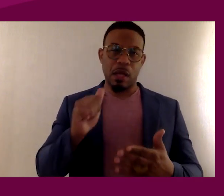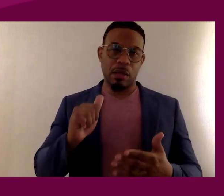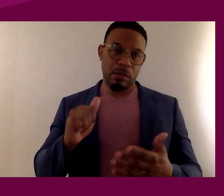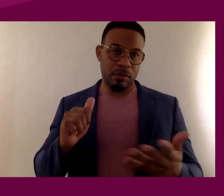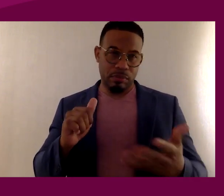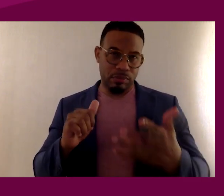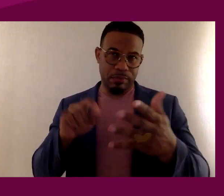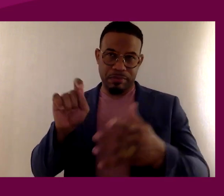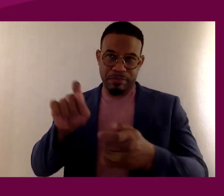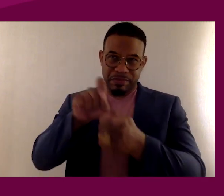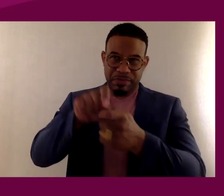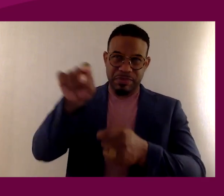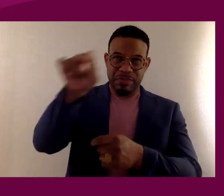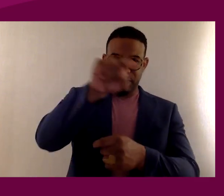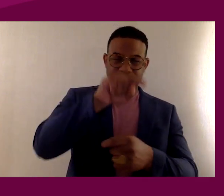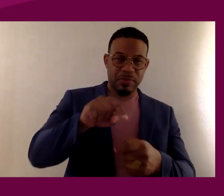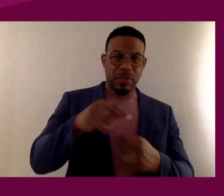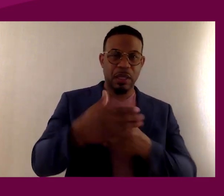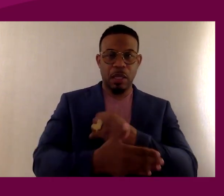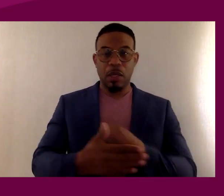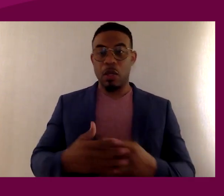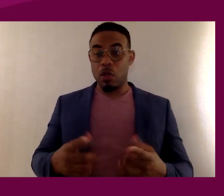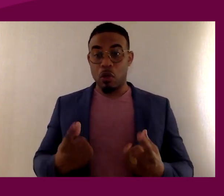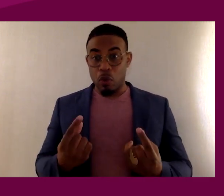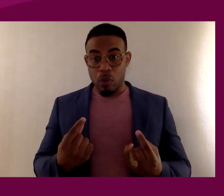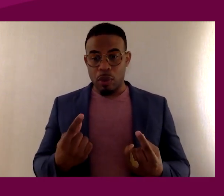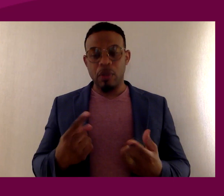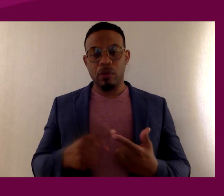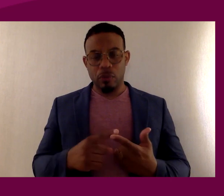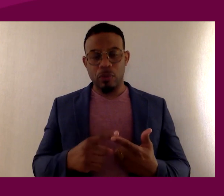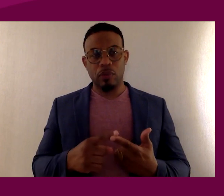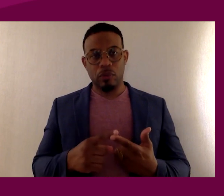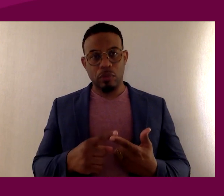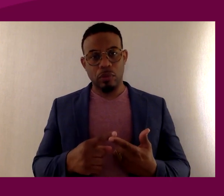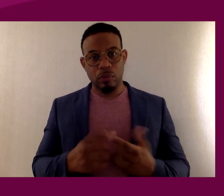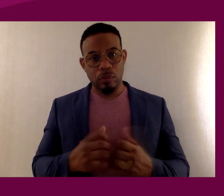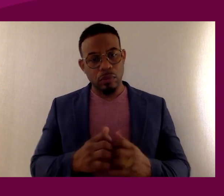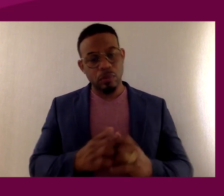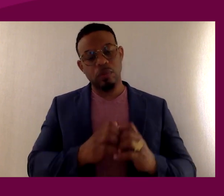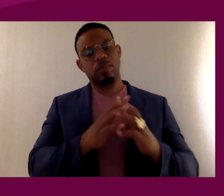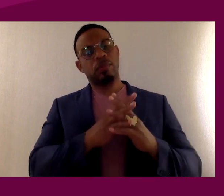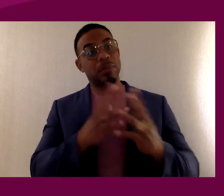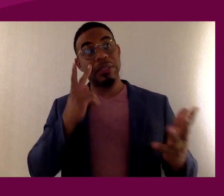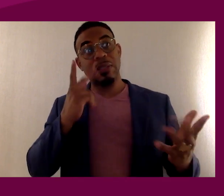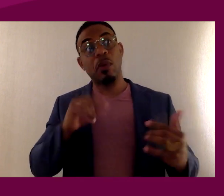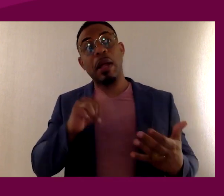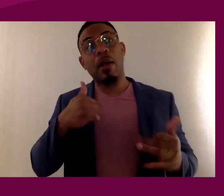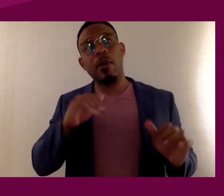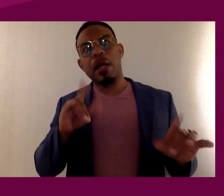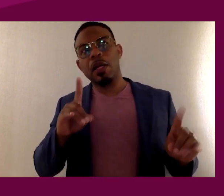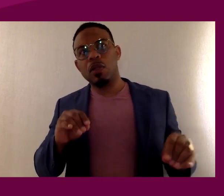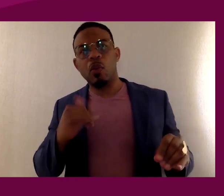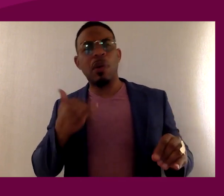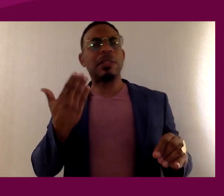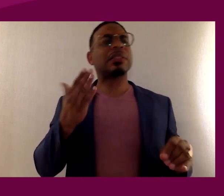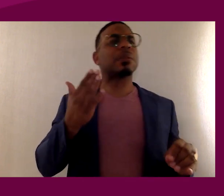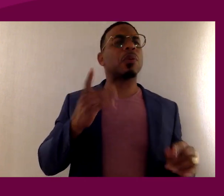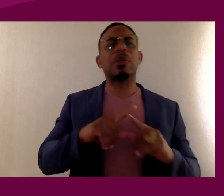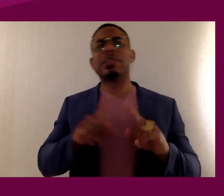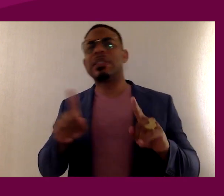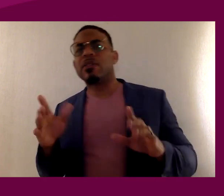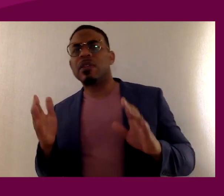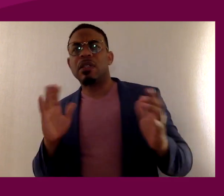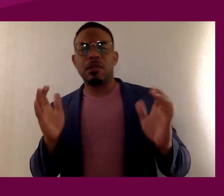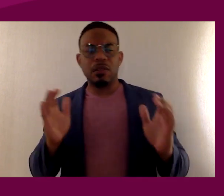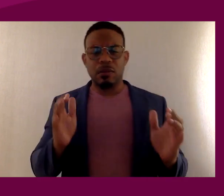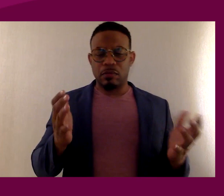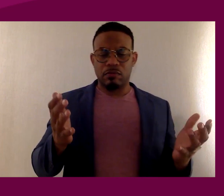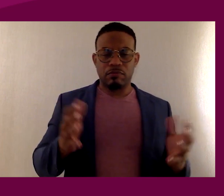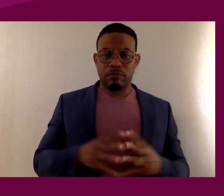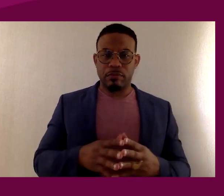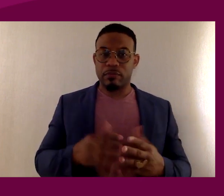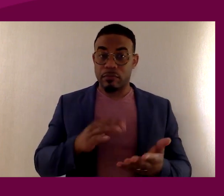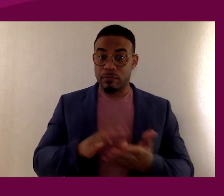I also went to some other Post-Soviet countries in order to see what was similar, what was different.